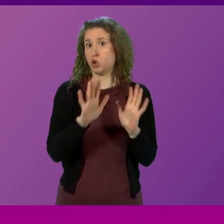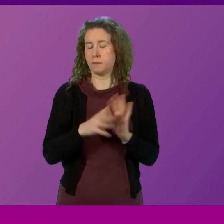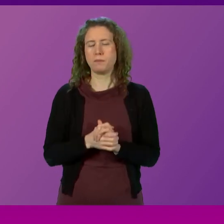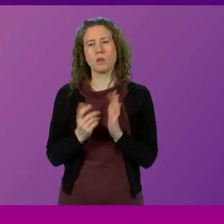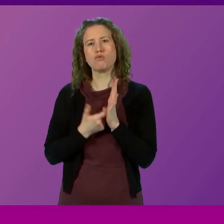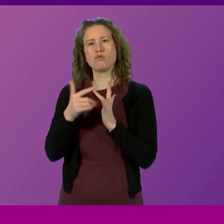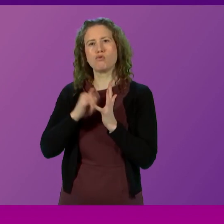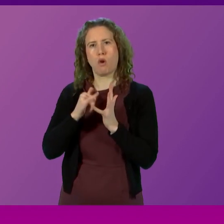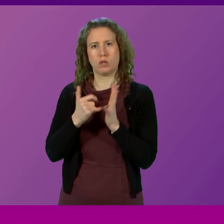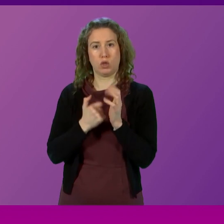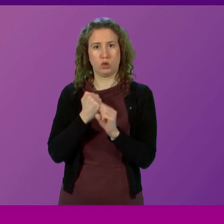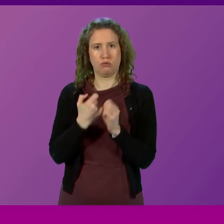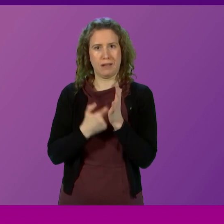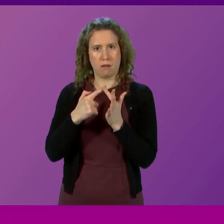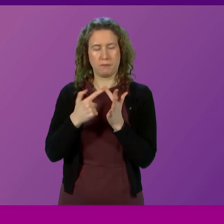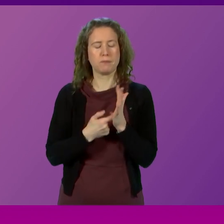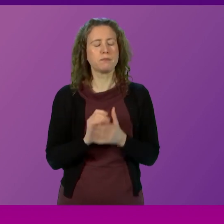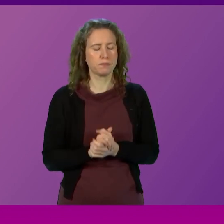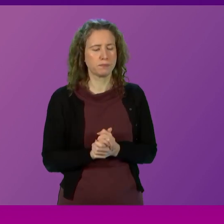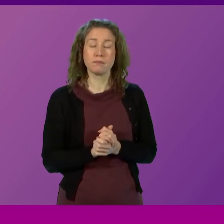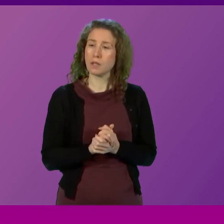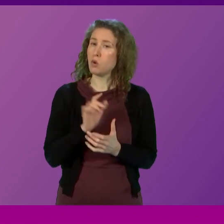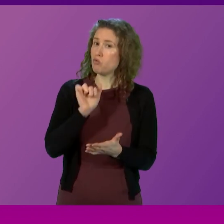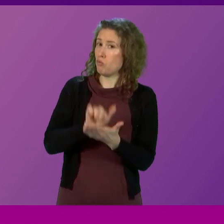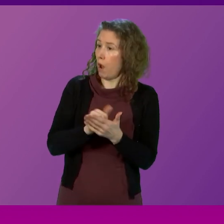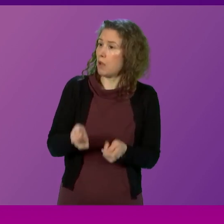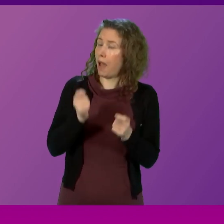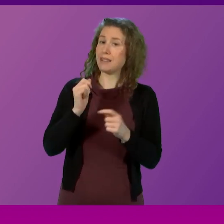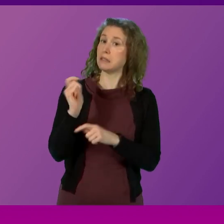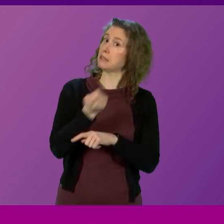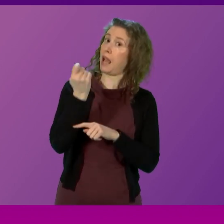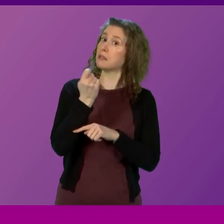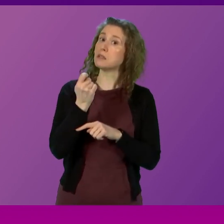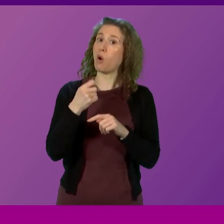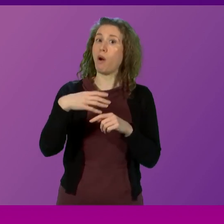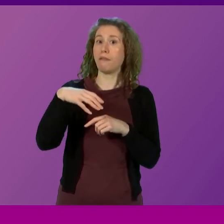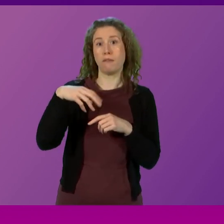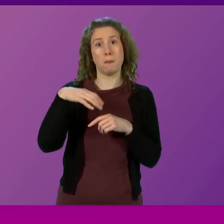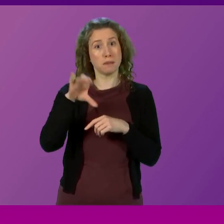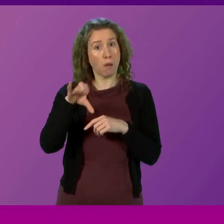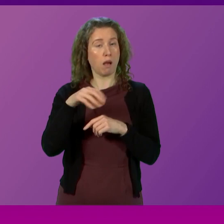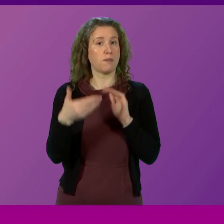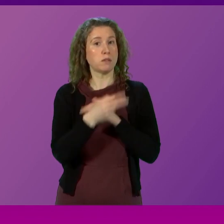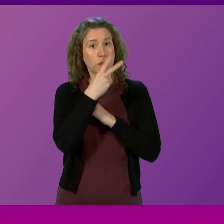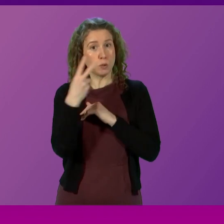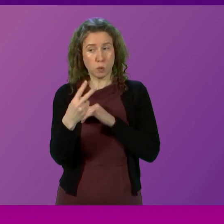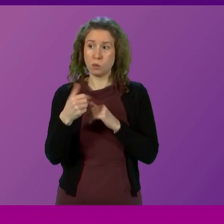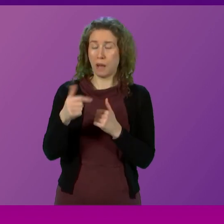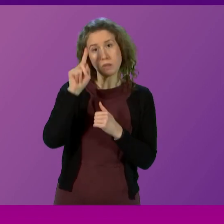The First Minister is right to highlight the success of free bus travel for under-22s in particular—an initiative that the Scottish Greens first secured when we